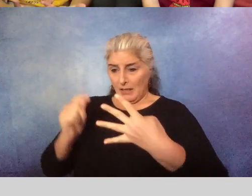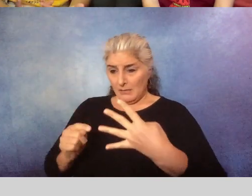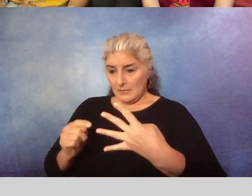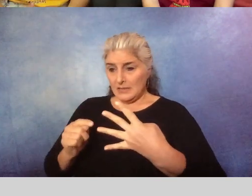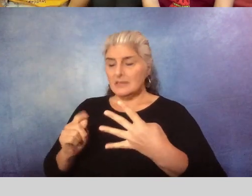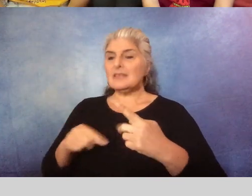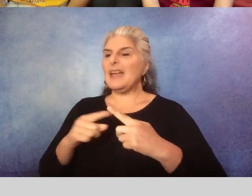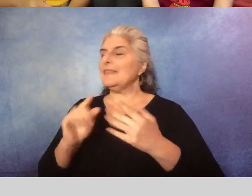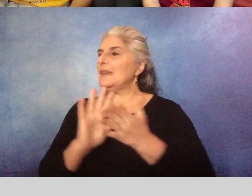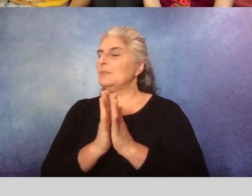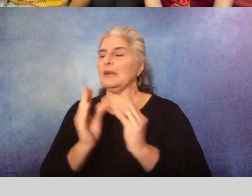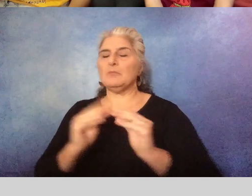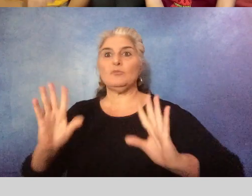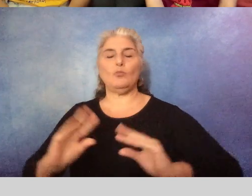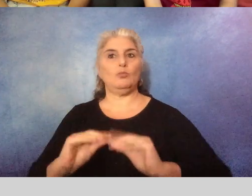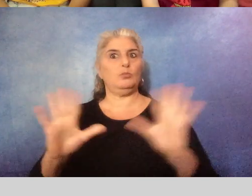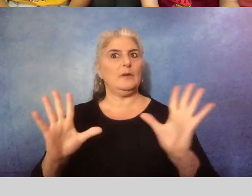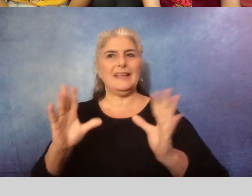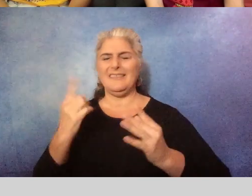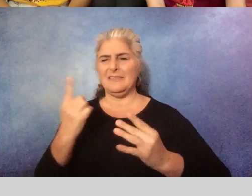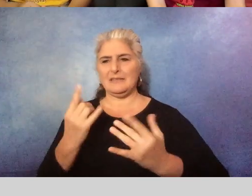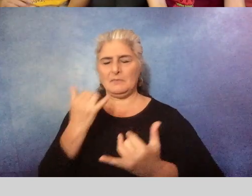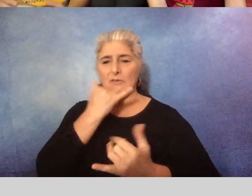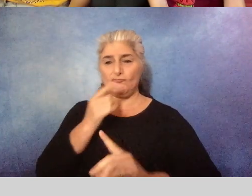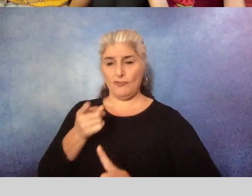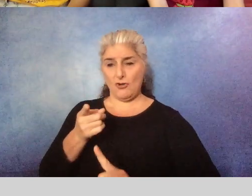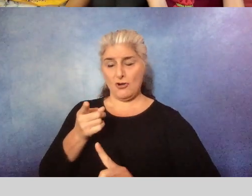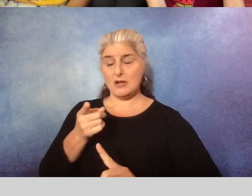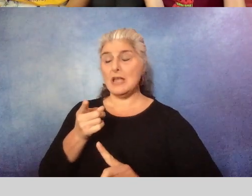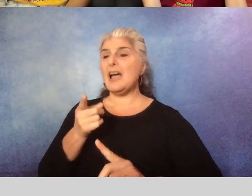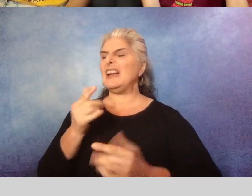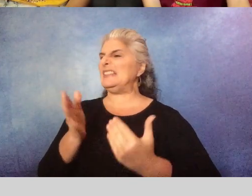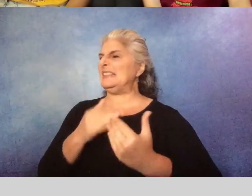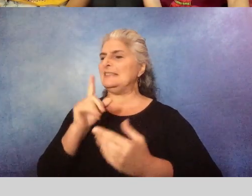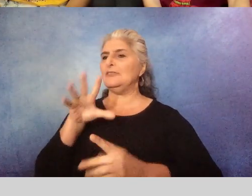easier to see if something's off and should be corrected.